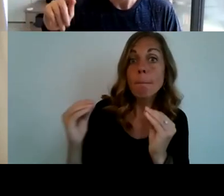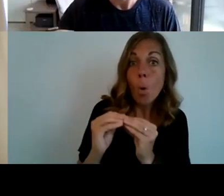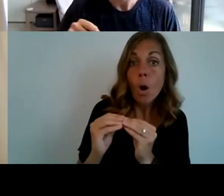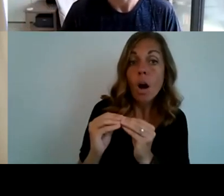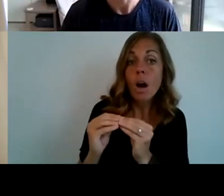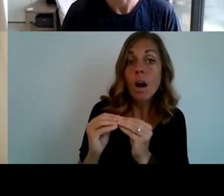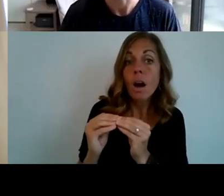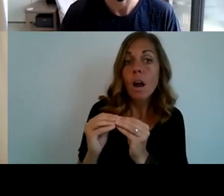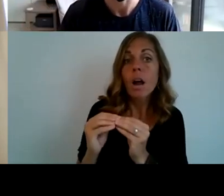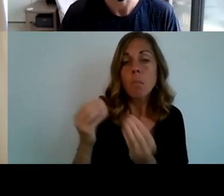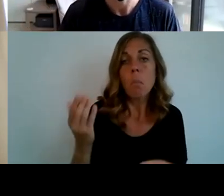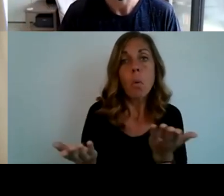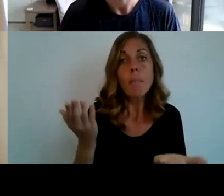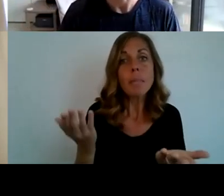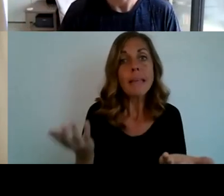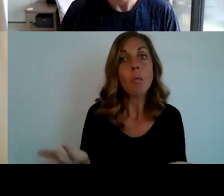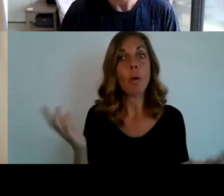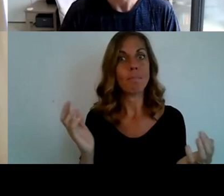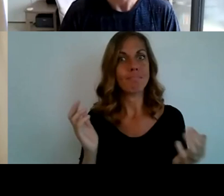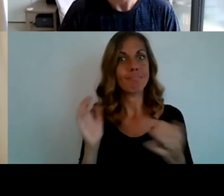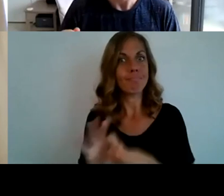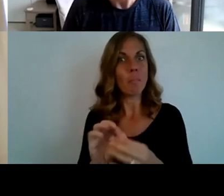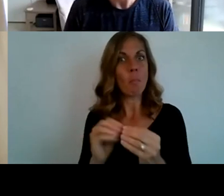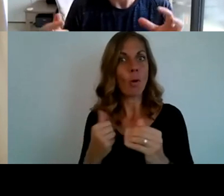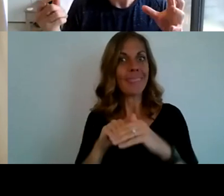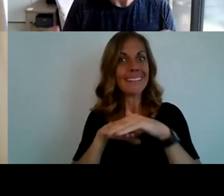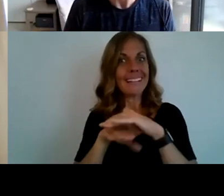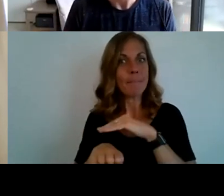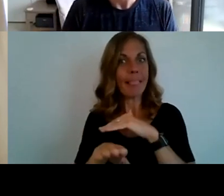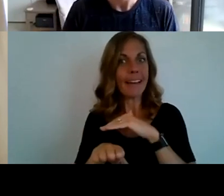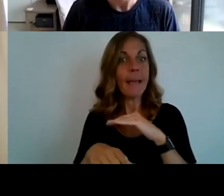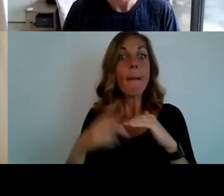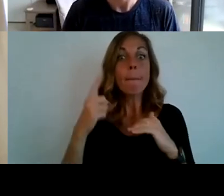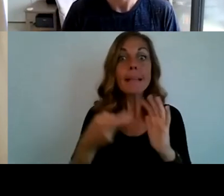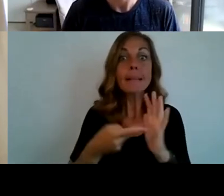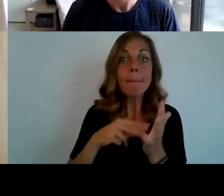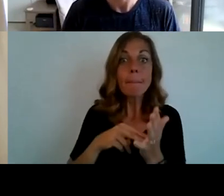an accessibility thing. It means that the outputs of other people's brains are available